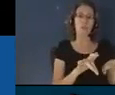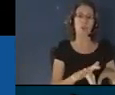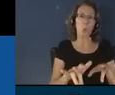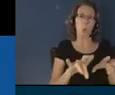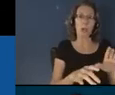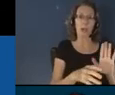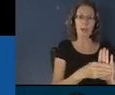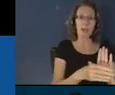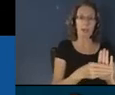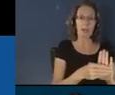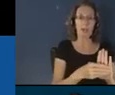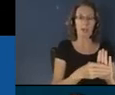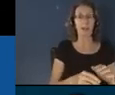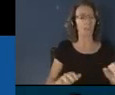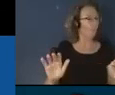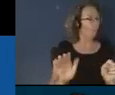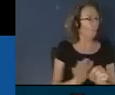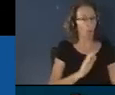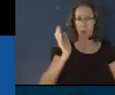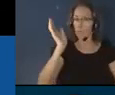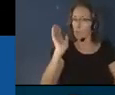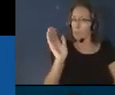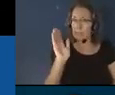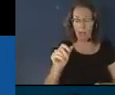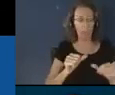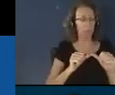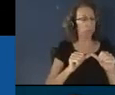Sit down through your whole presentation do a recording and then see how it sounds.